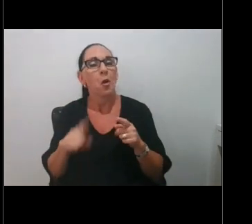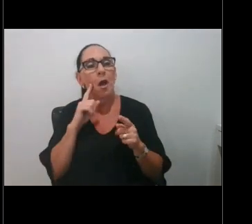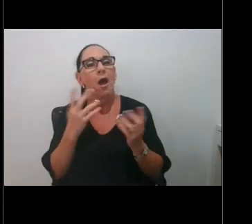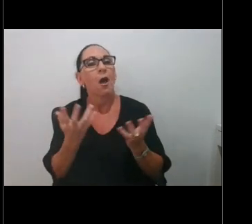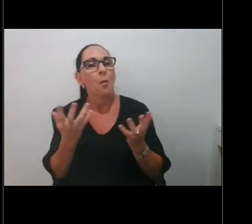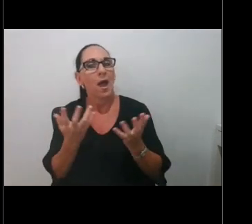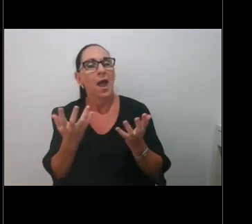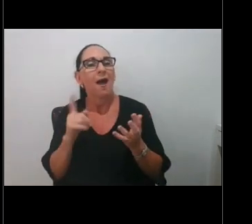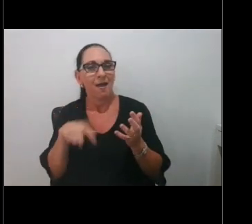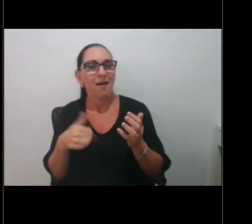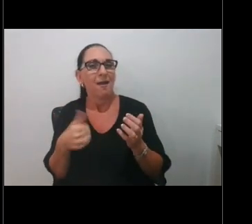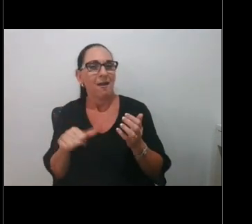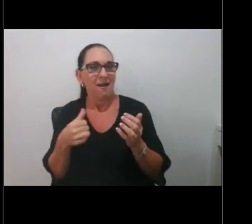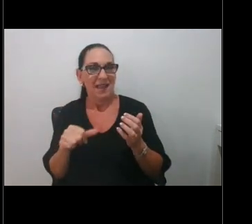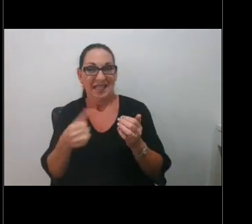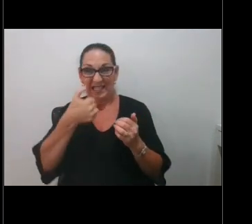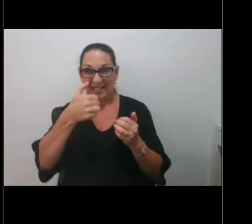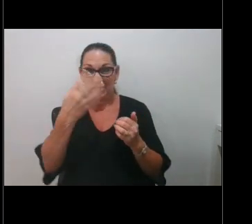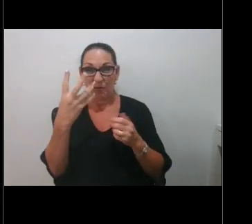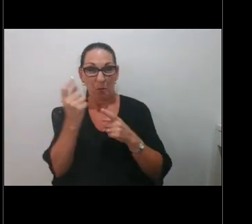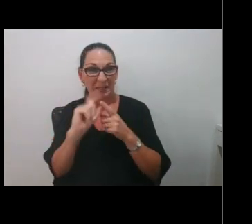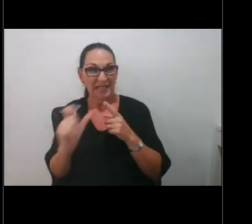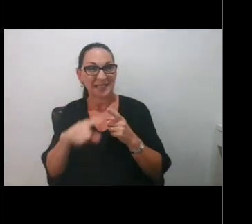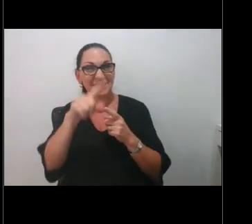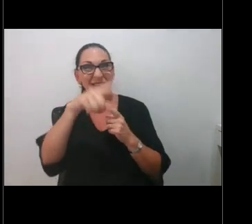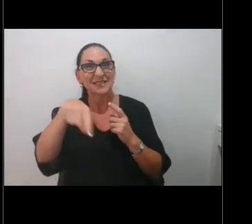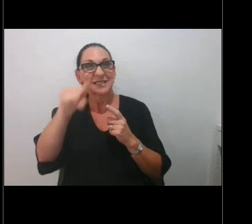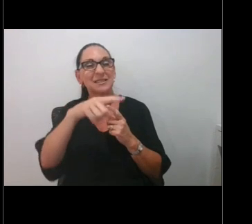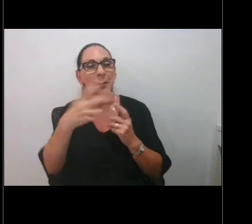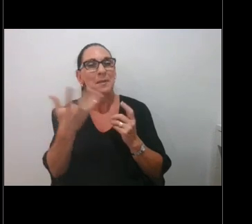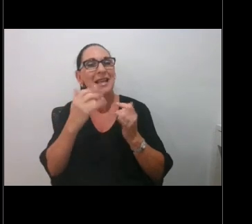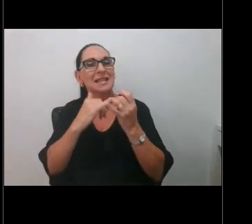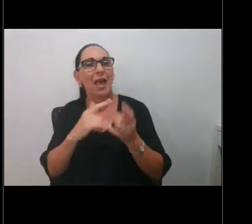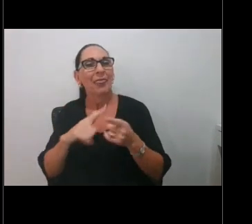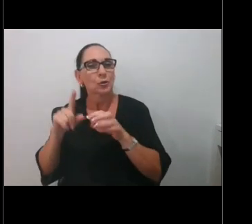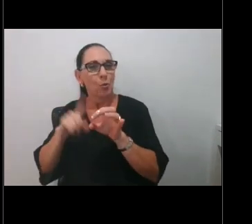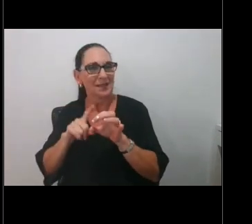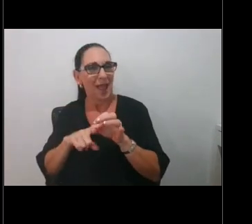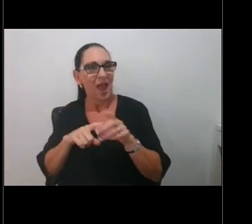can see is 64% of you are from South east Queensland 14% from Far North 19% from